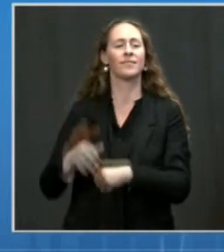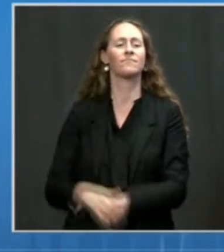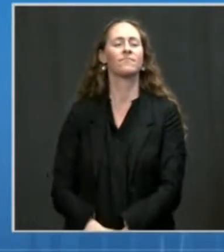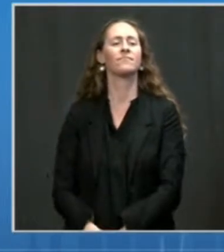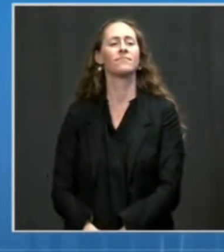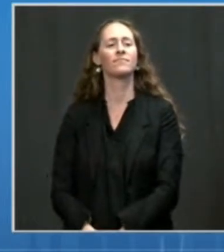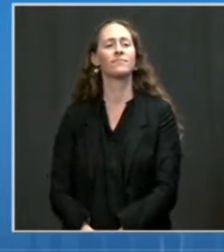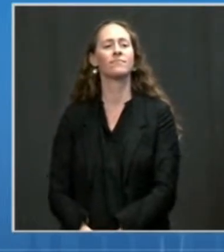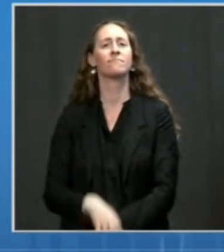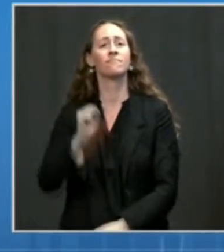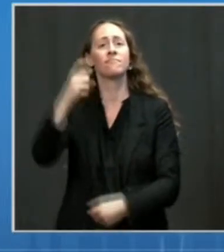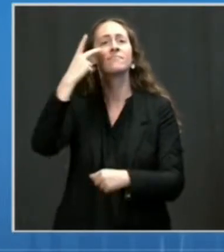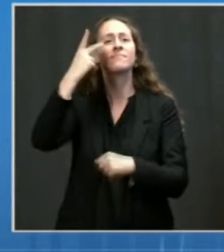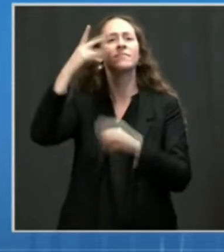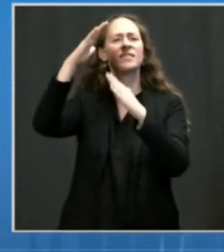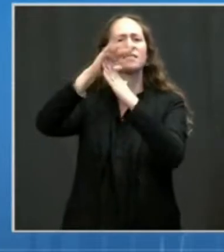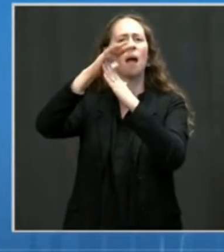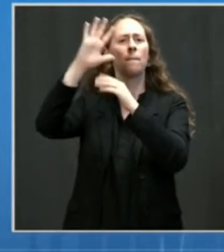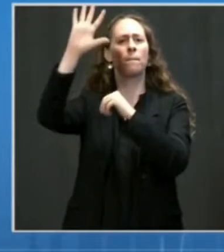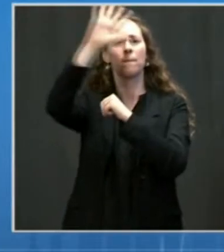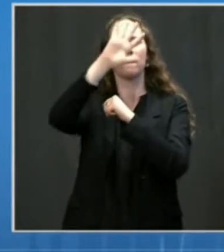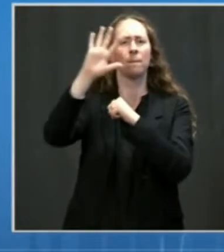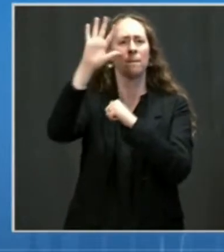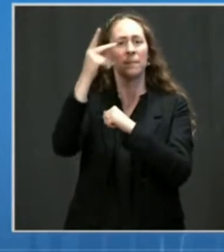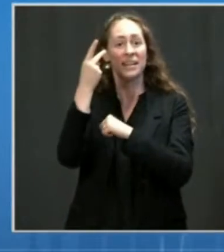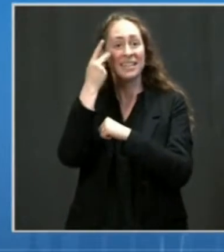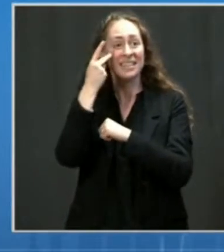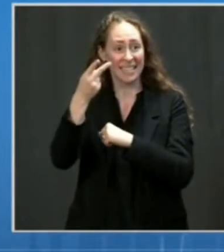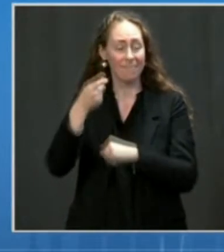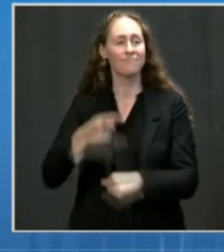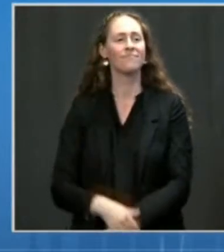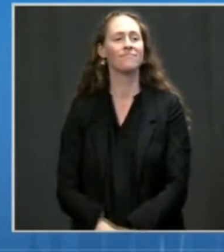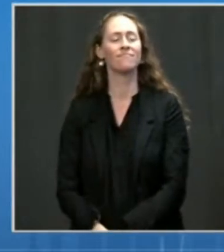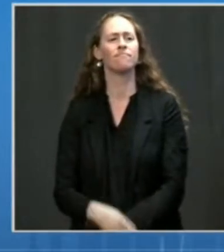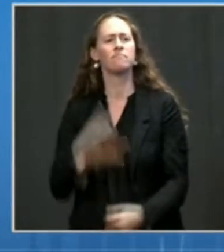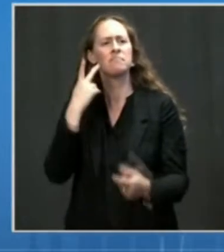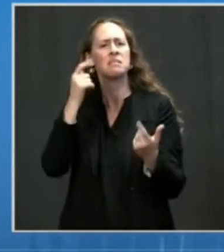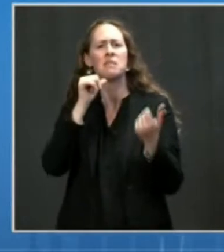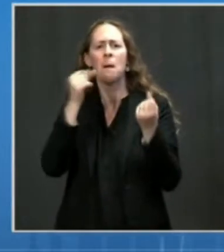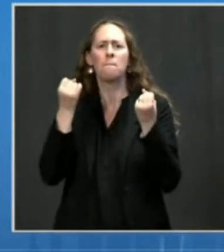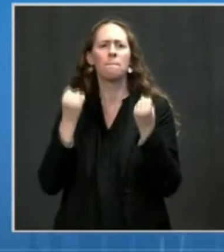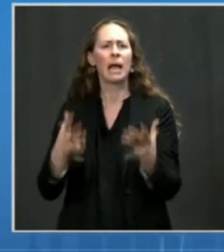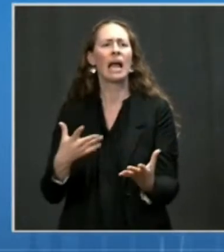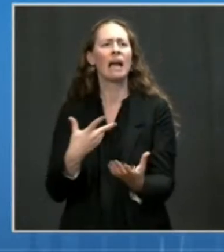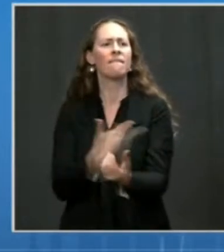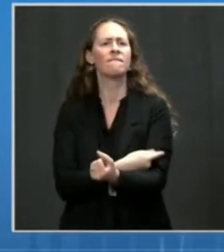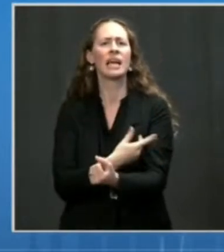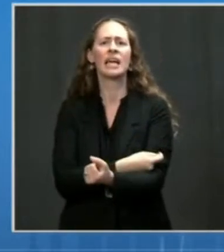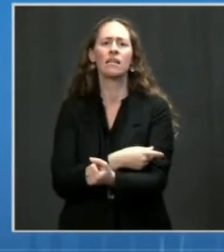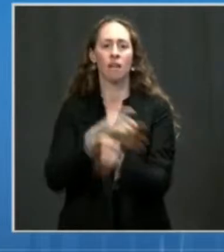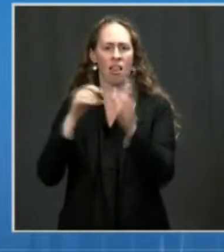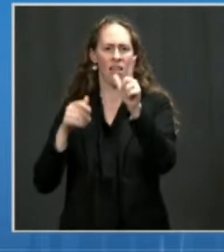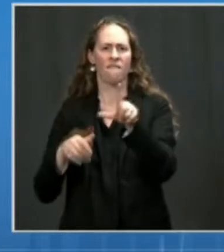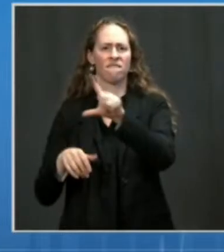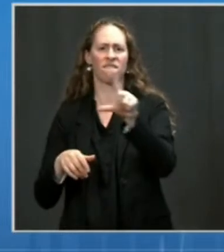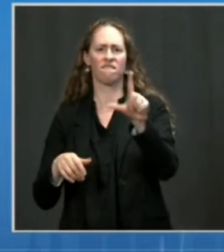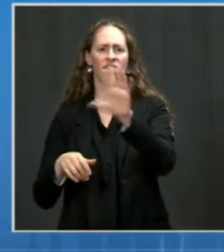THE GRAPH, AND STATES WITH THE HIGHEST CASE COUNTS ARE THE DOTS CLOSEST TO THE TOP.